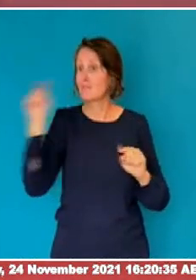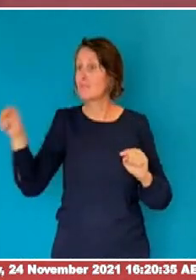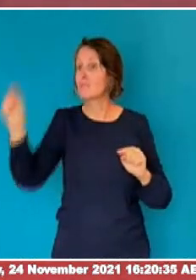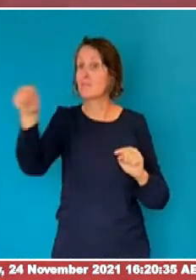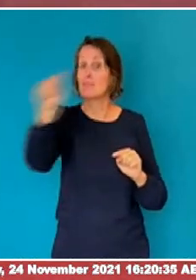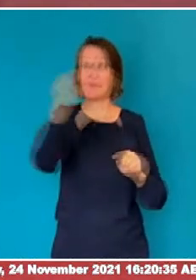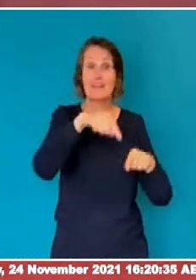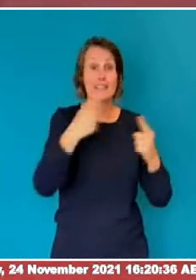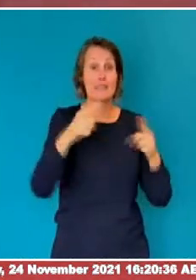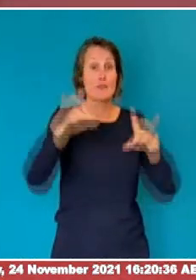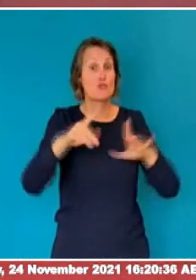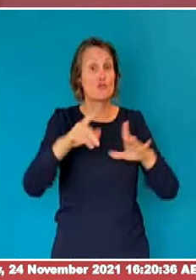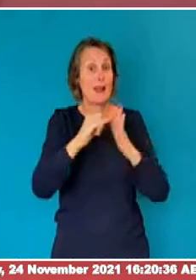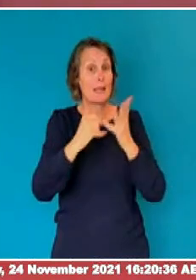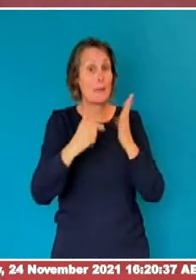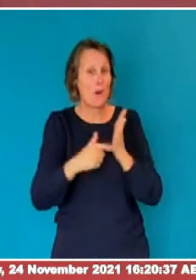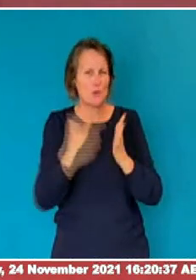know, we have hundreds of facilities.